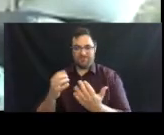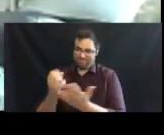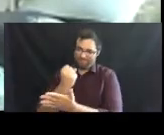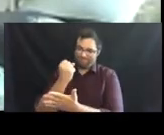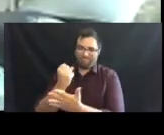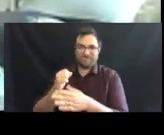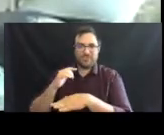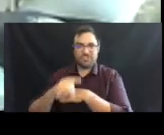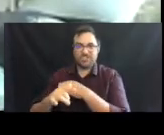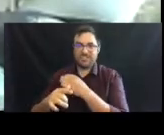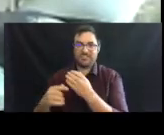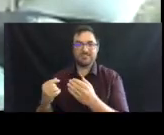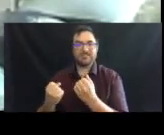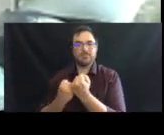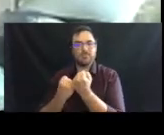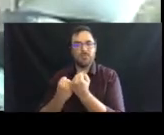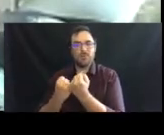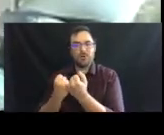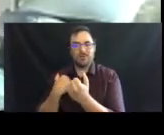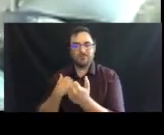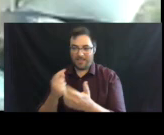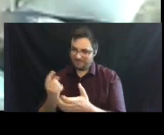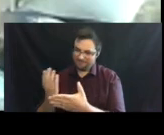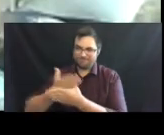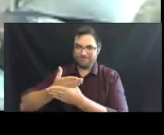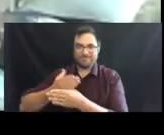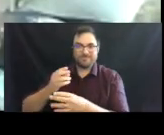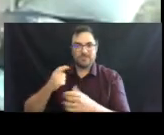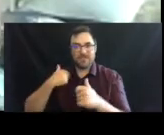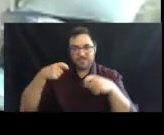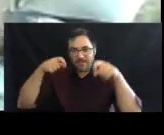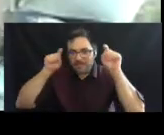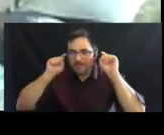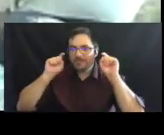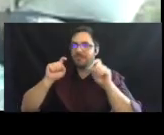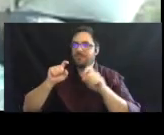early interventions of identification, amplification, access to early intervention skills